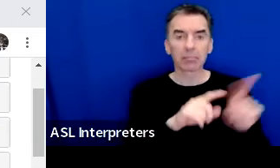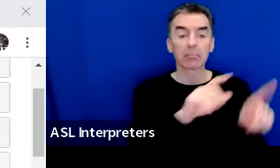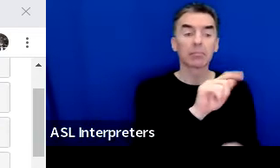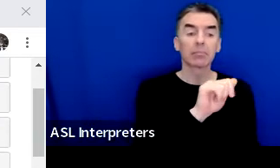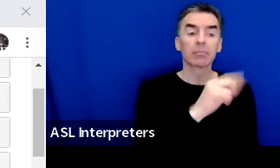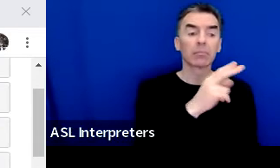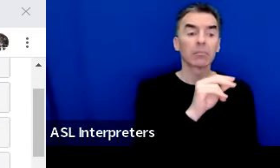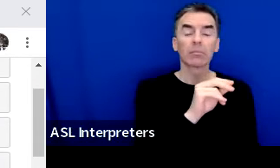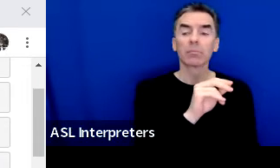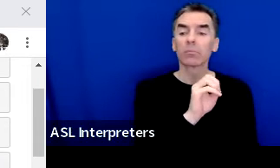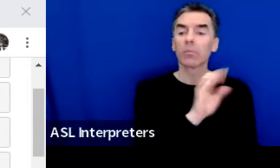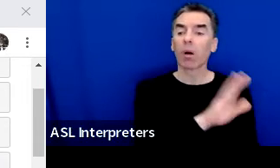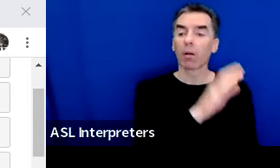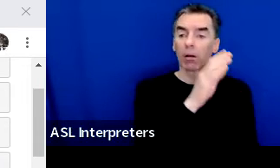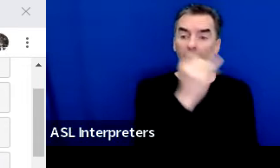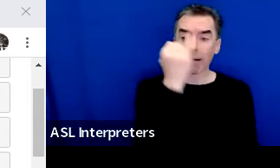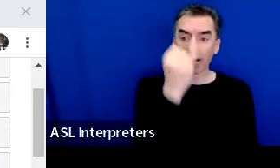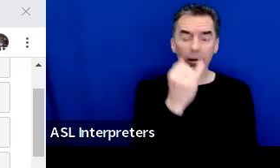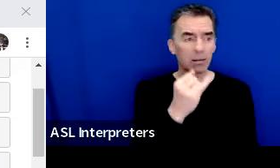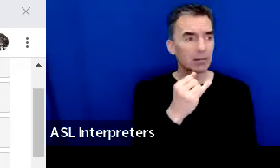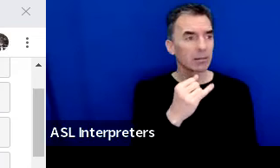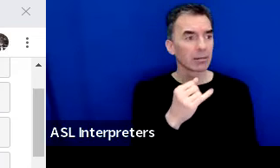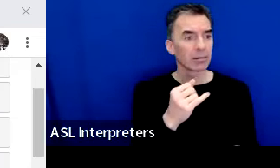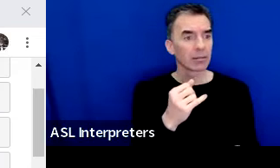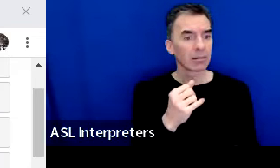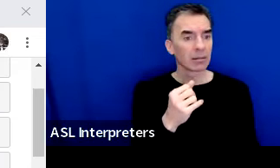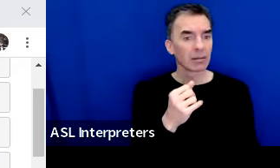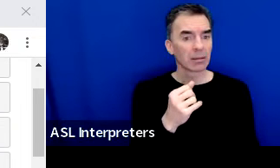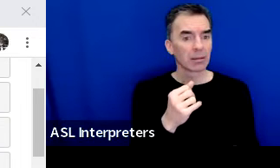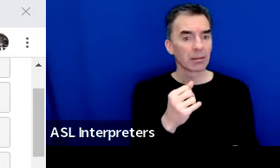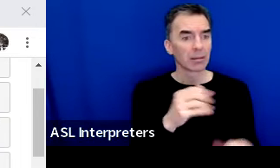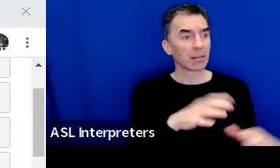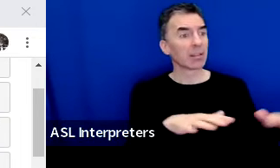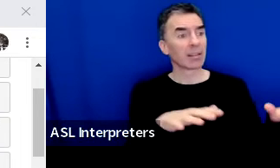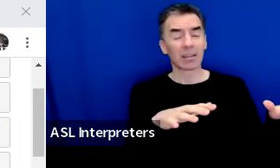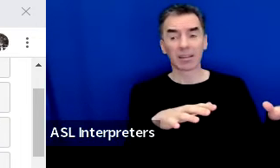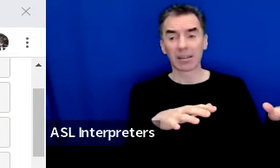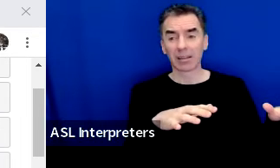It's beautiful here, and there's no really good jobs. So we have a lot of low income students,